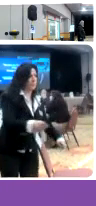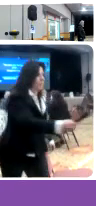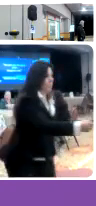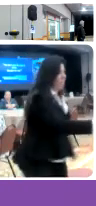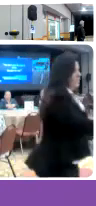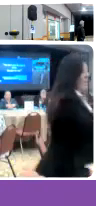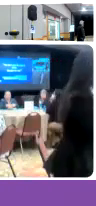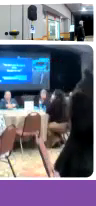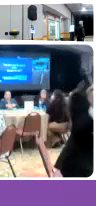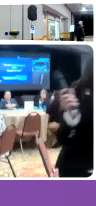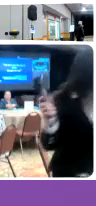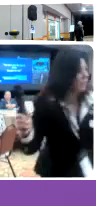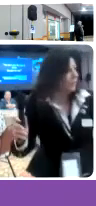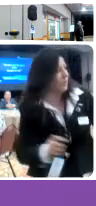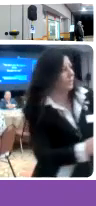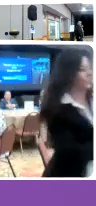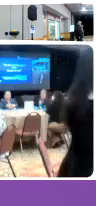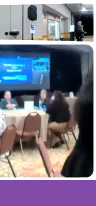right. Any other final questions? >> One -- >>